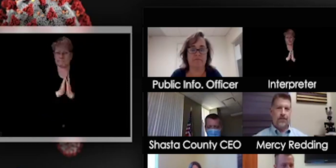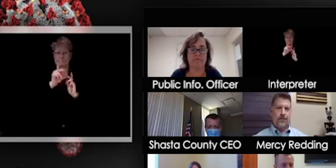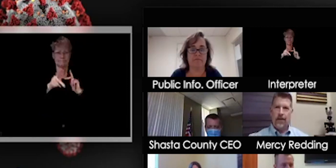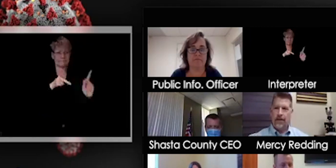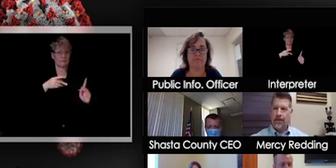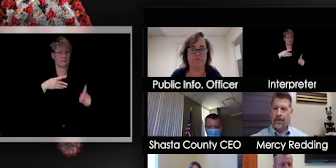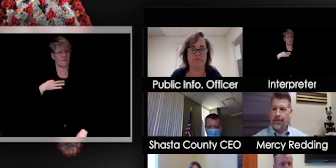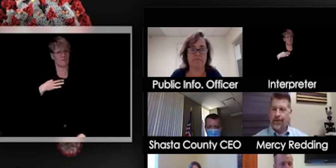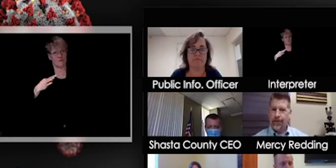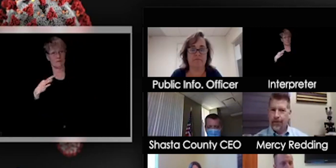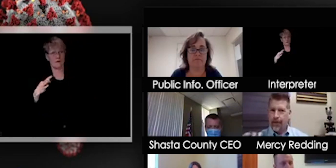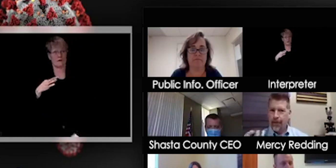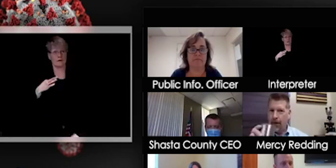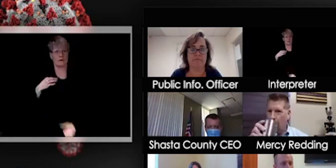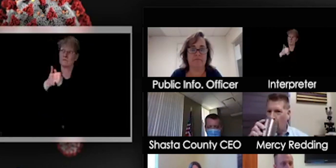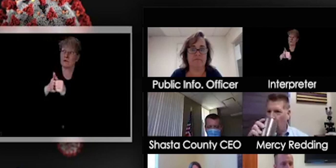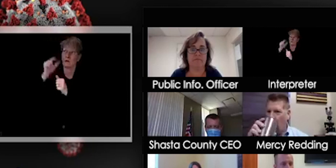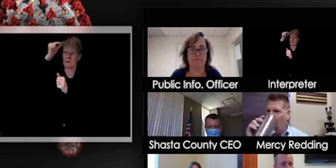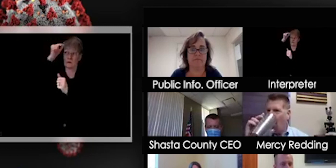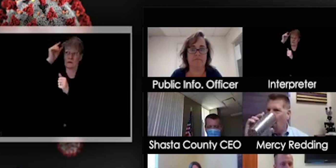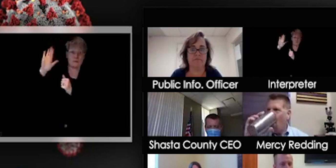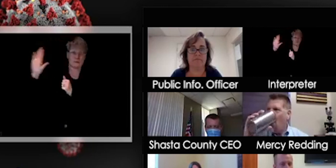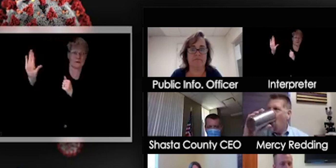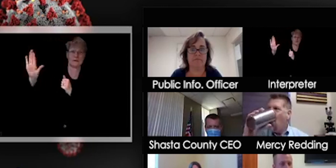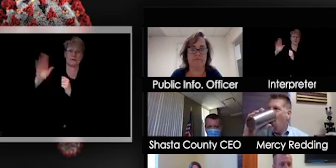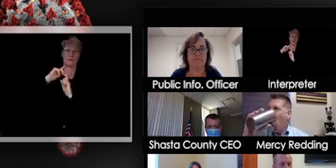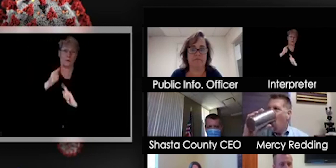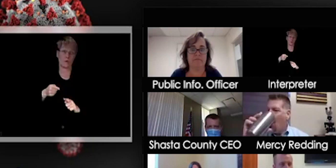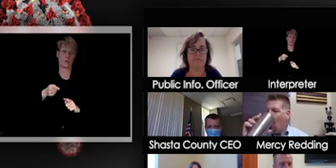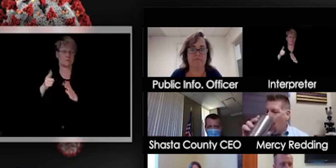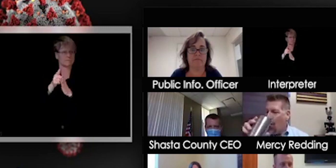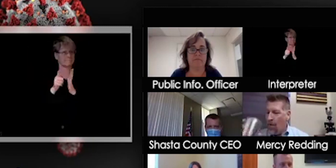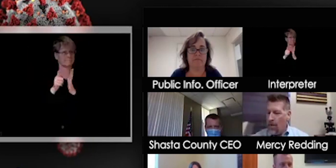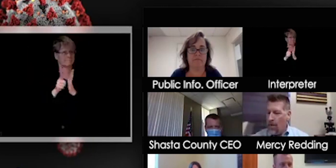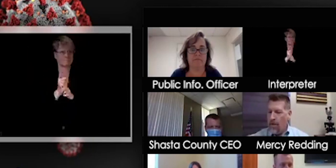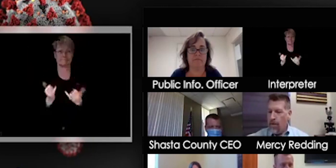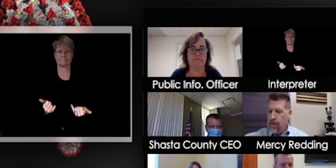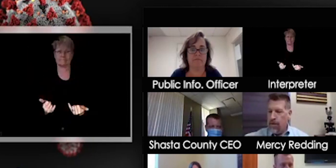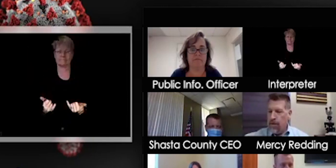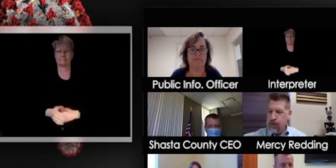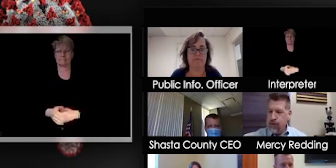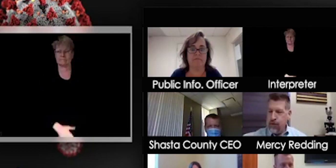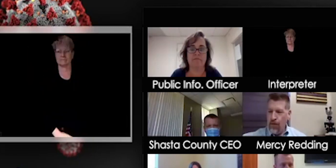order. It is the law of the land. In addition, we do know that some of the state agencies